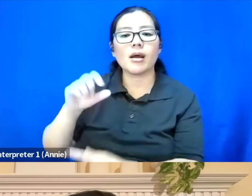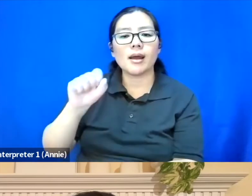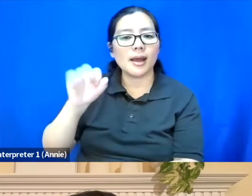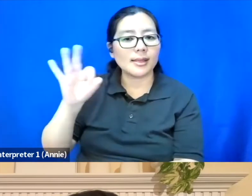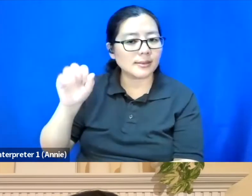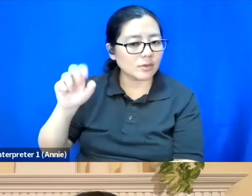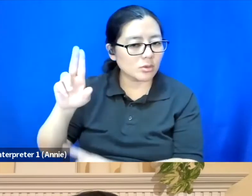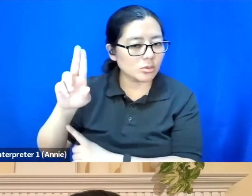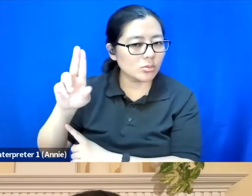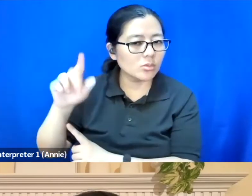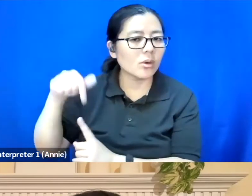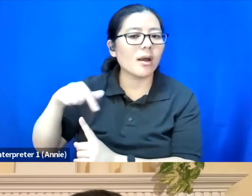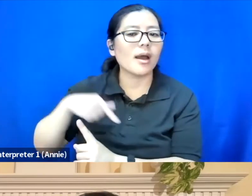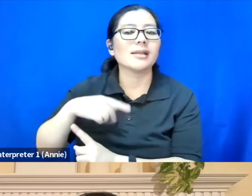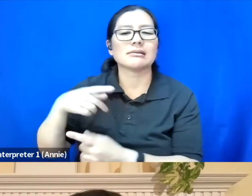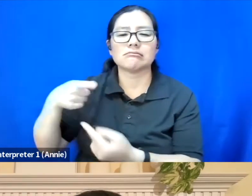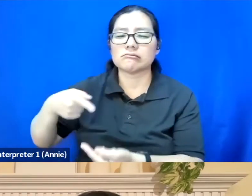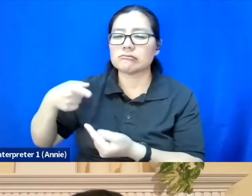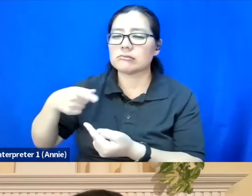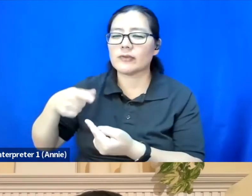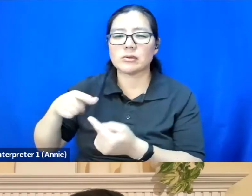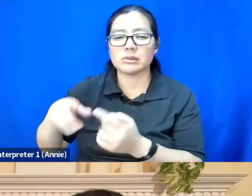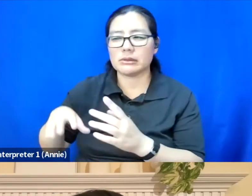and the things that she wants to accomplish.